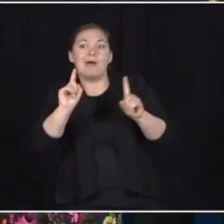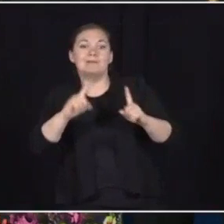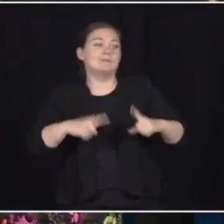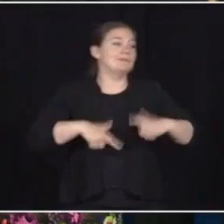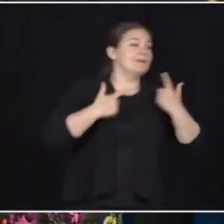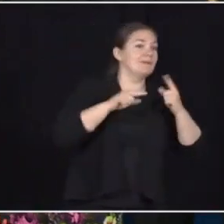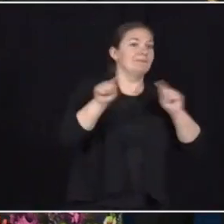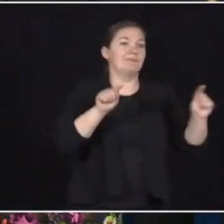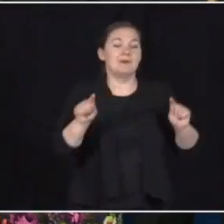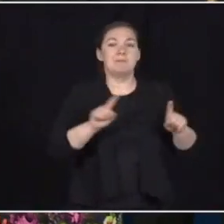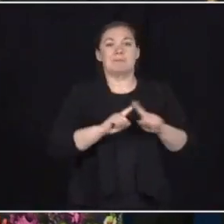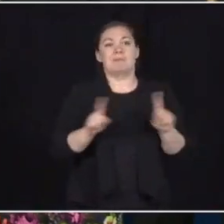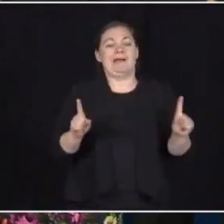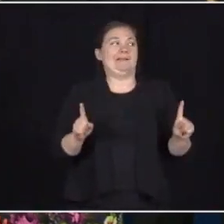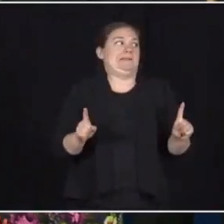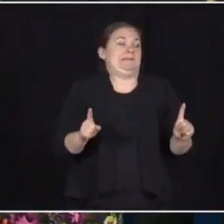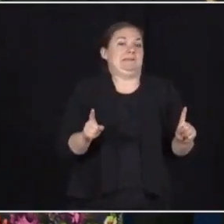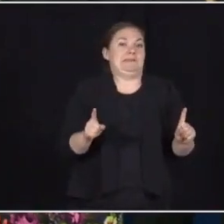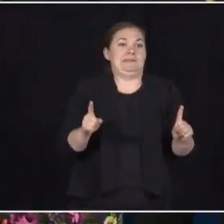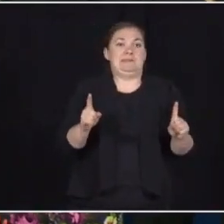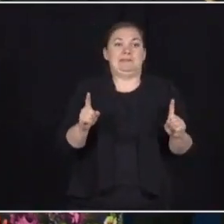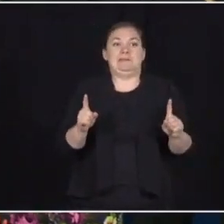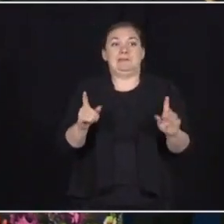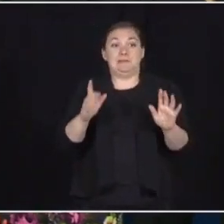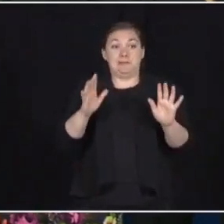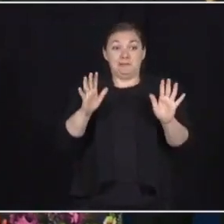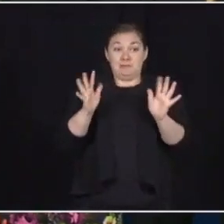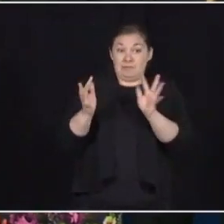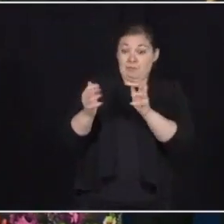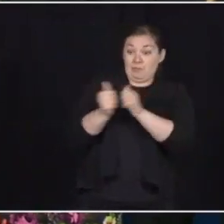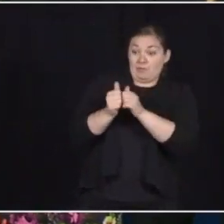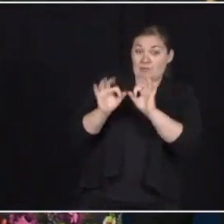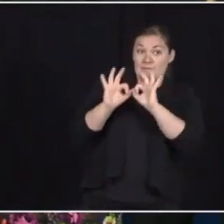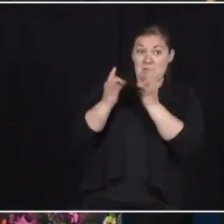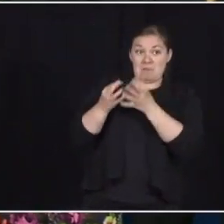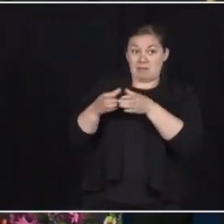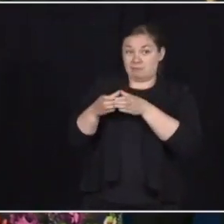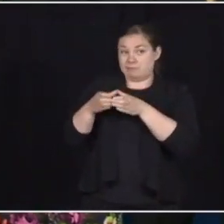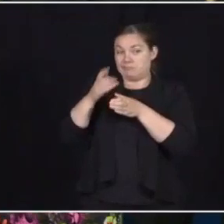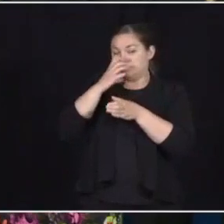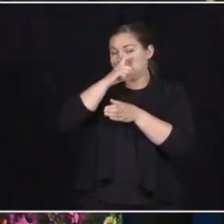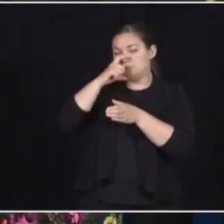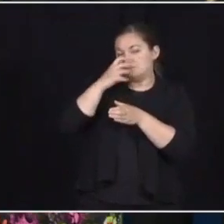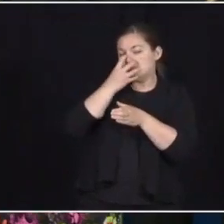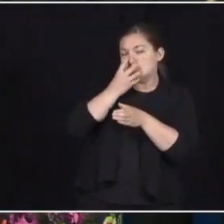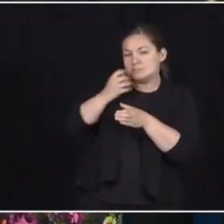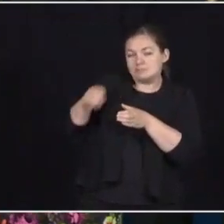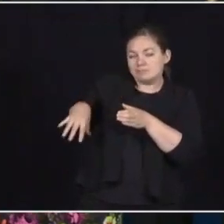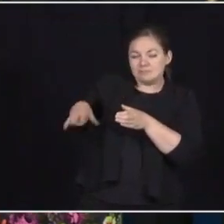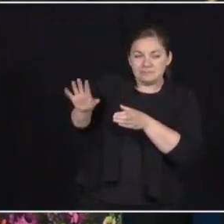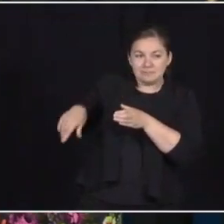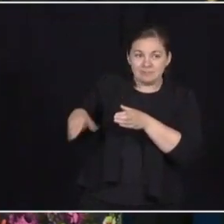If it's you and your family, obviously that's different. But going into a very heavily